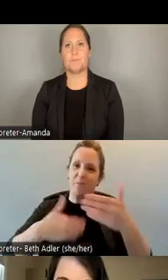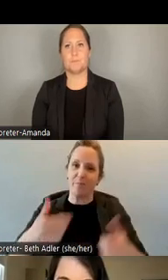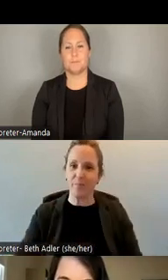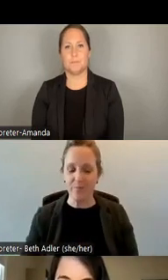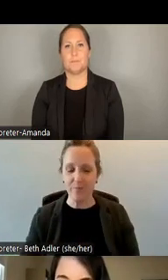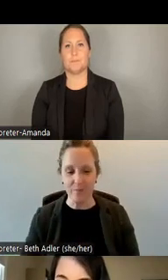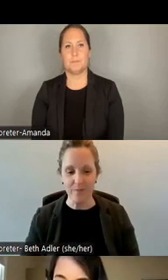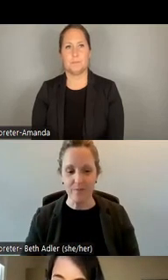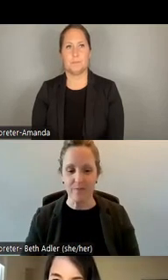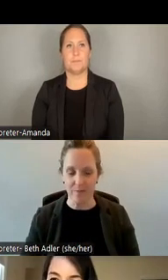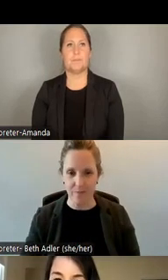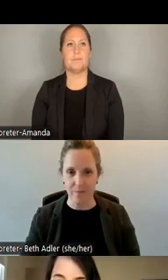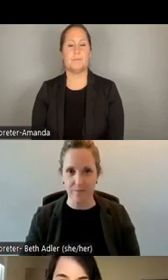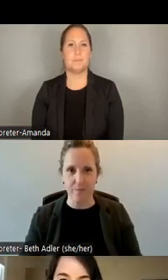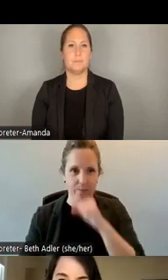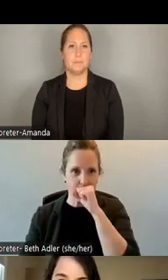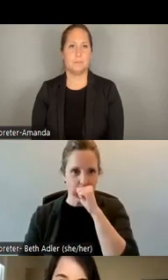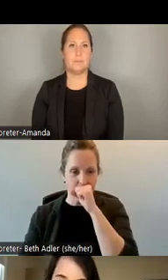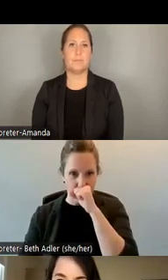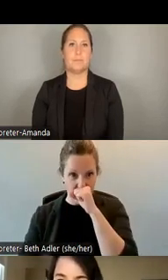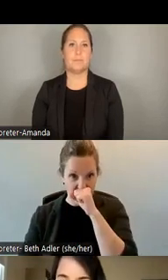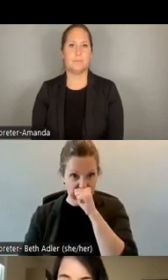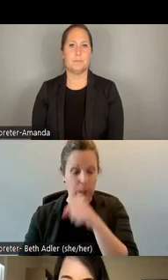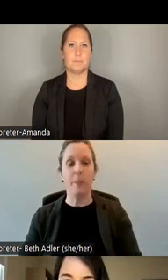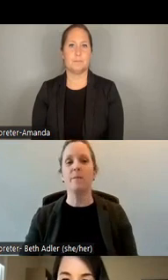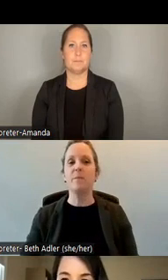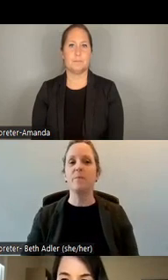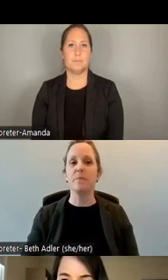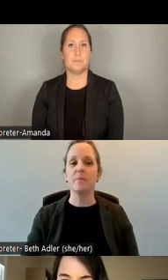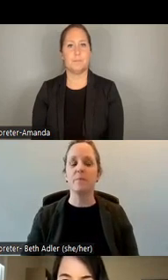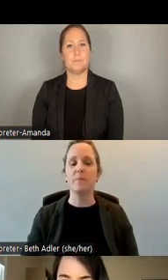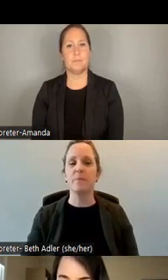so I'm sure many of you have heard about Boston healthcare for the homeless program